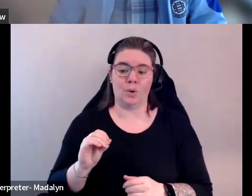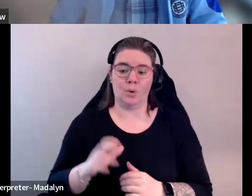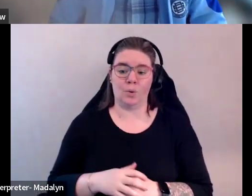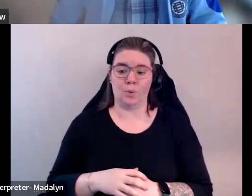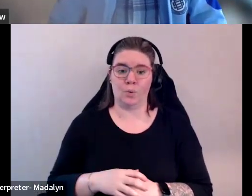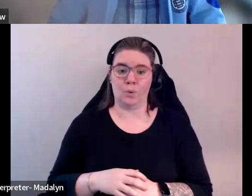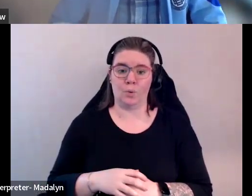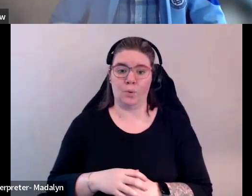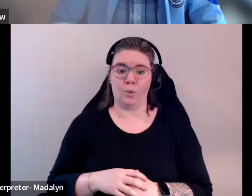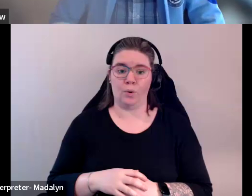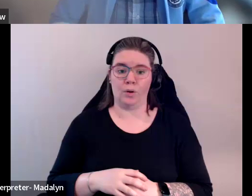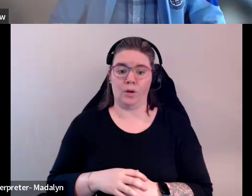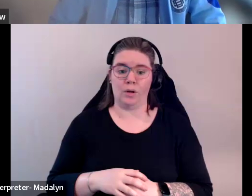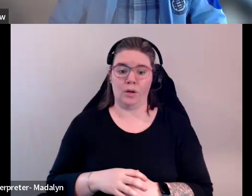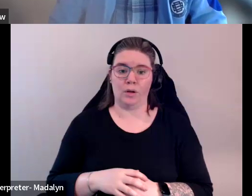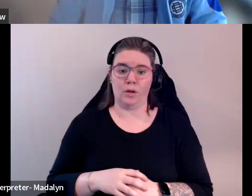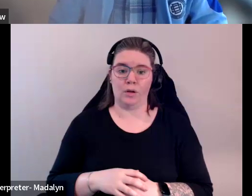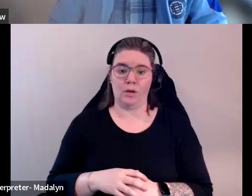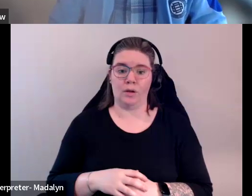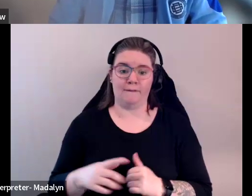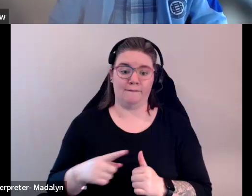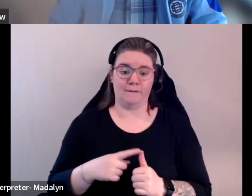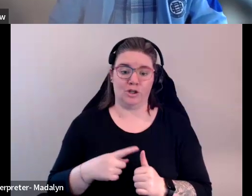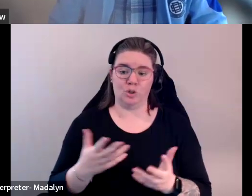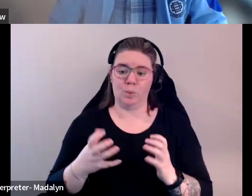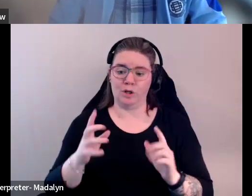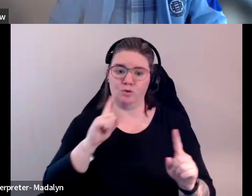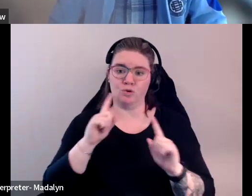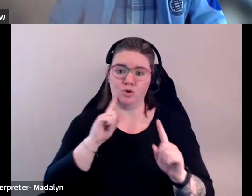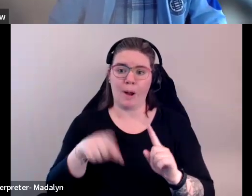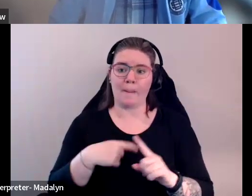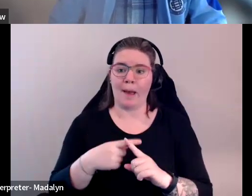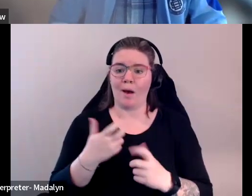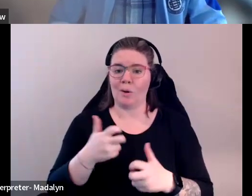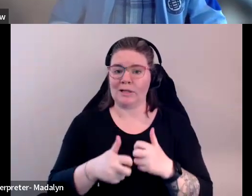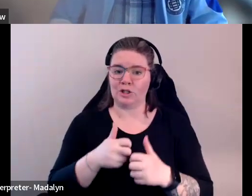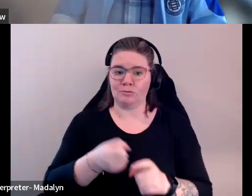Don Dew: what we were going to do is kind of talk to people today about issues affecting their state